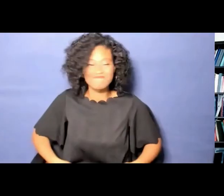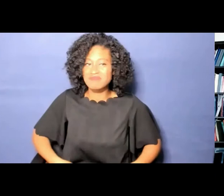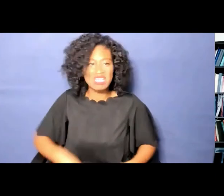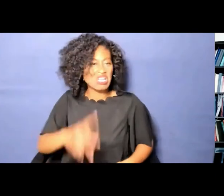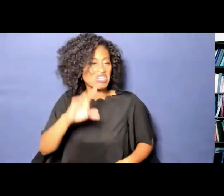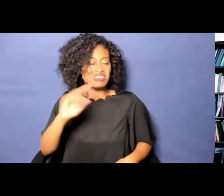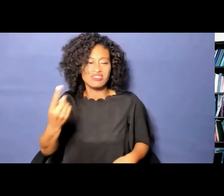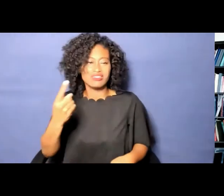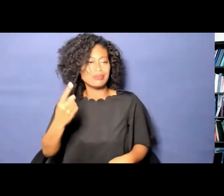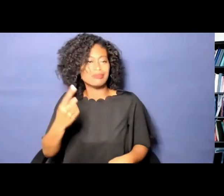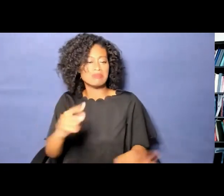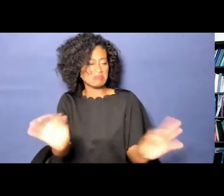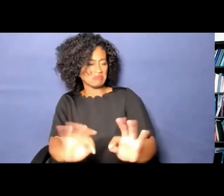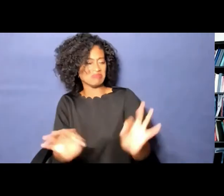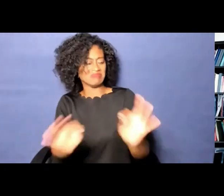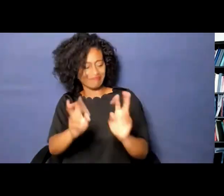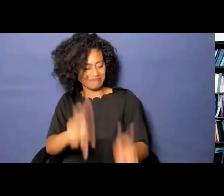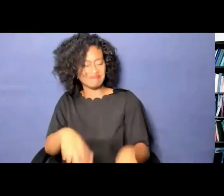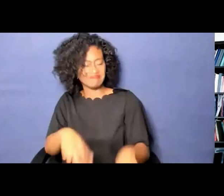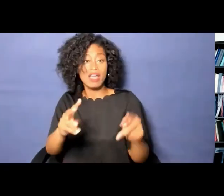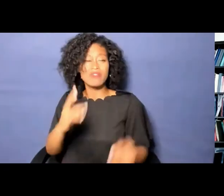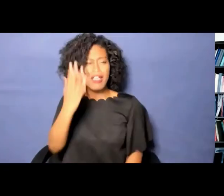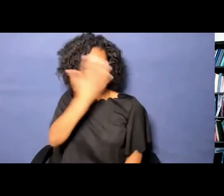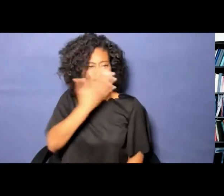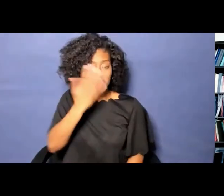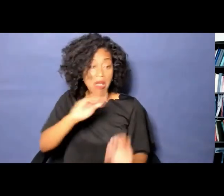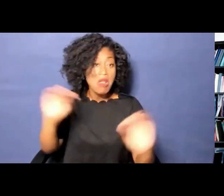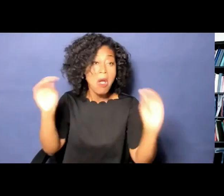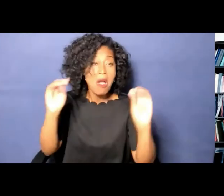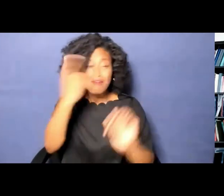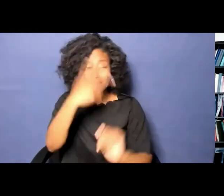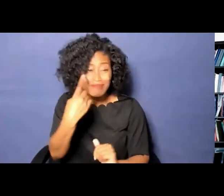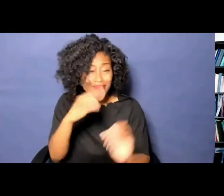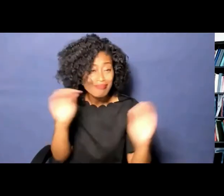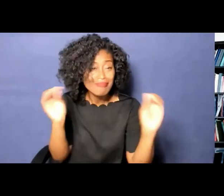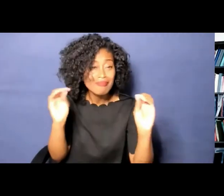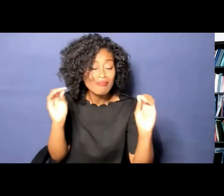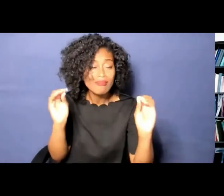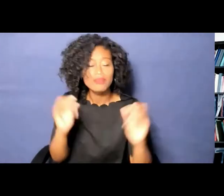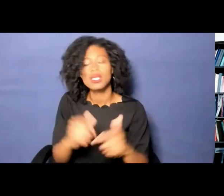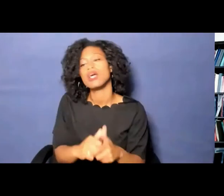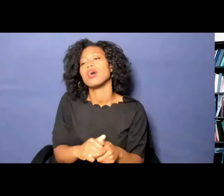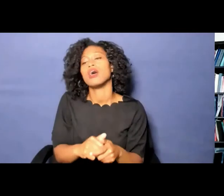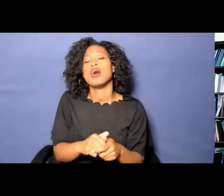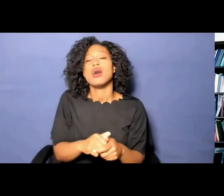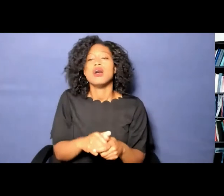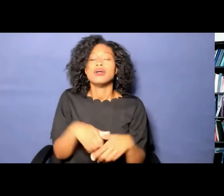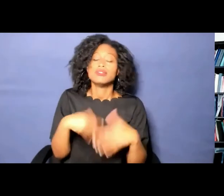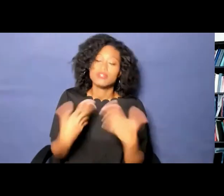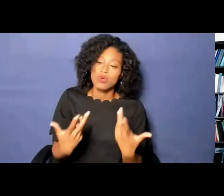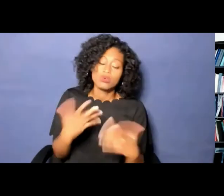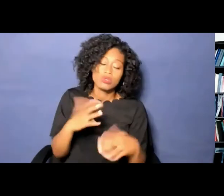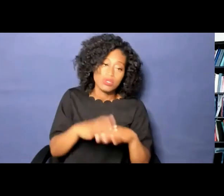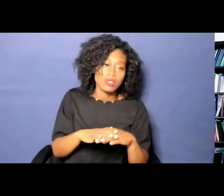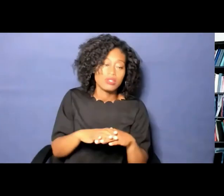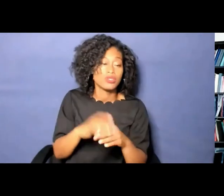I want to personalize faithlessness. I use research on campus racial climate and